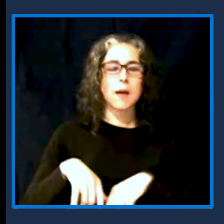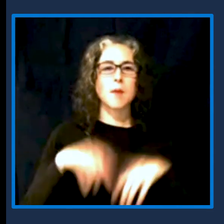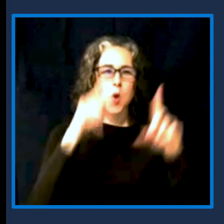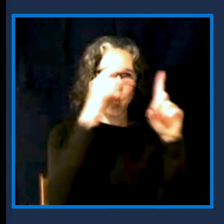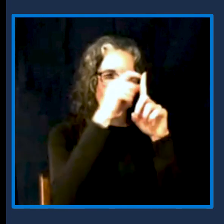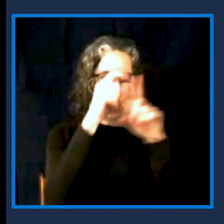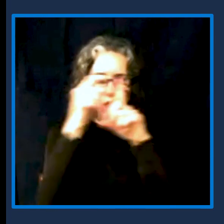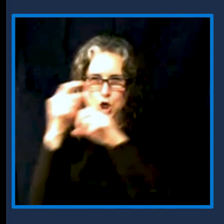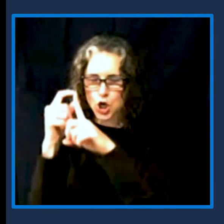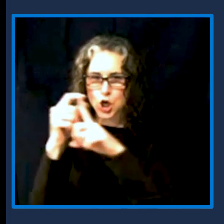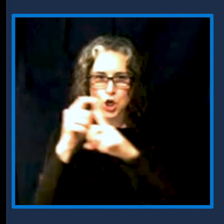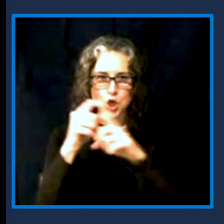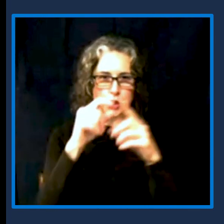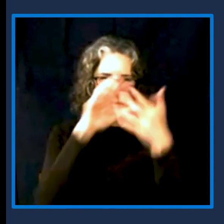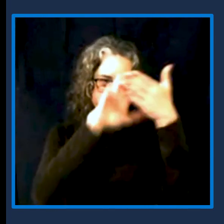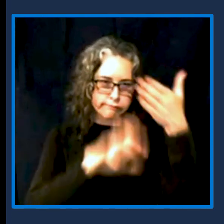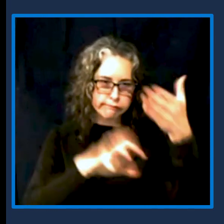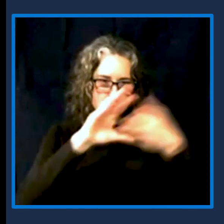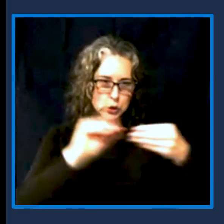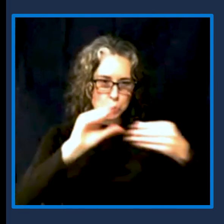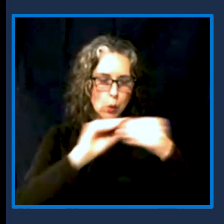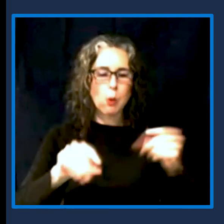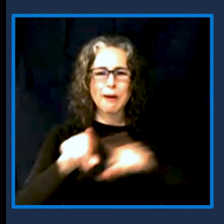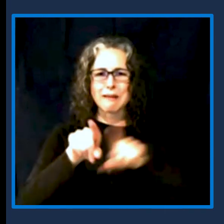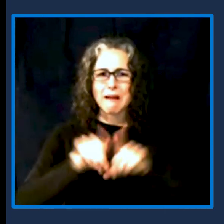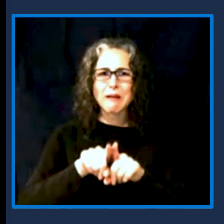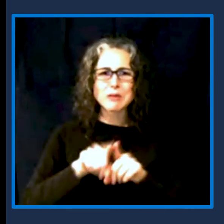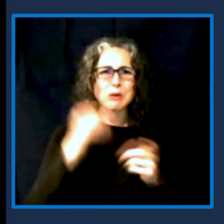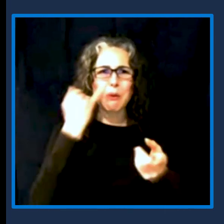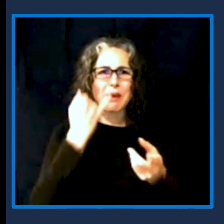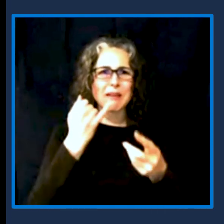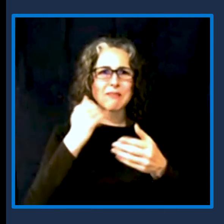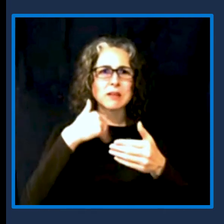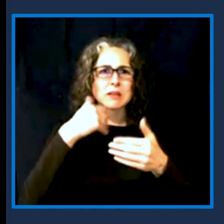being able to solve problems that have multi-steps and so one of the things that we're going to look